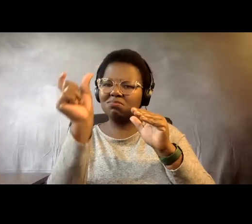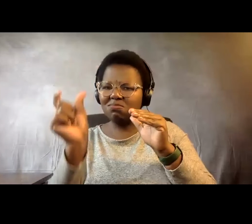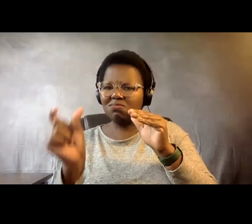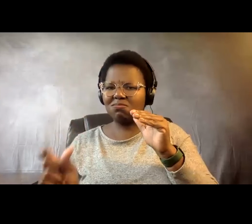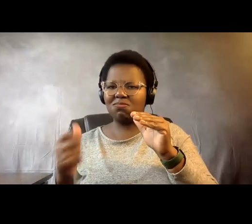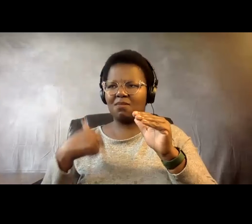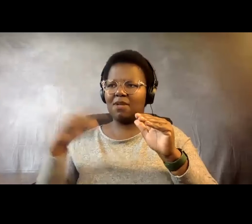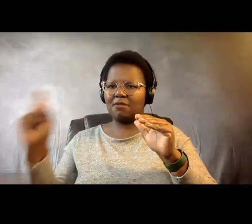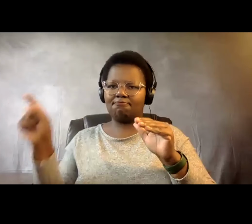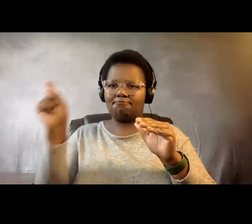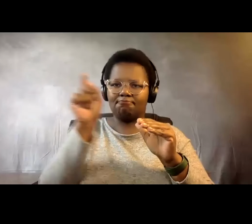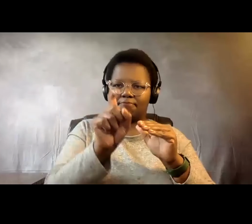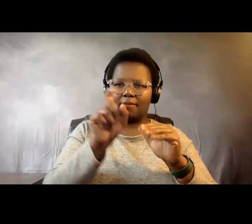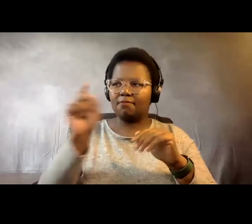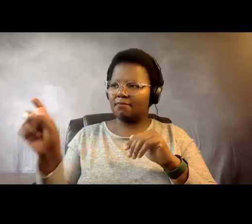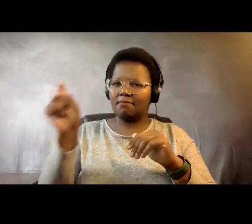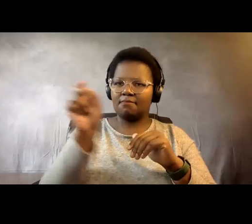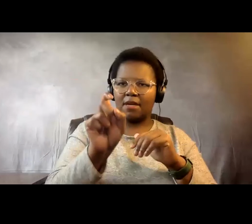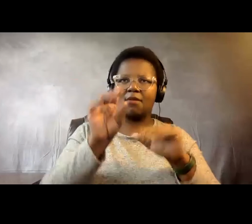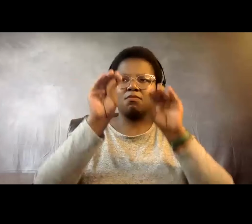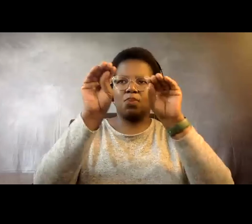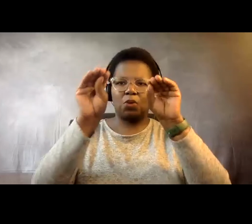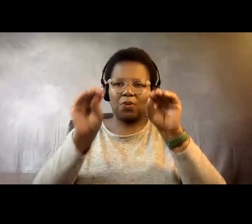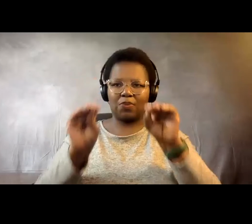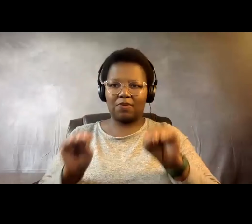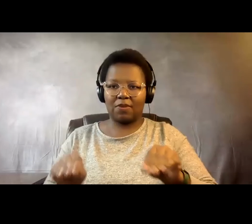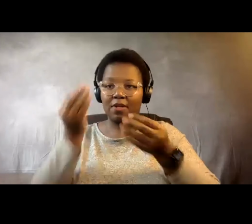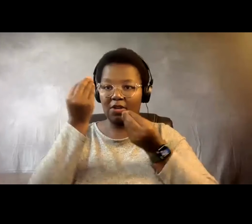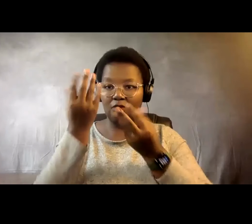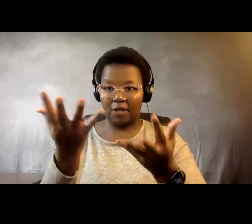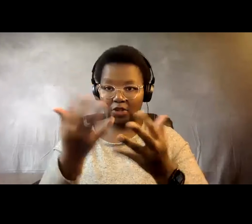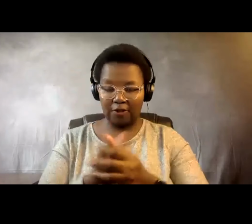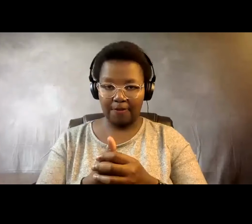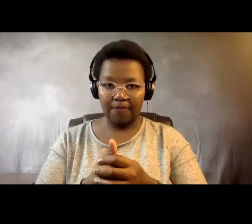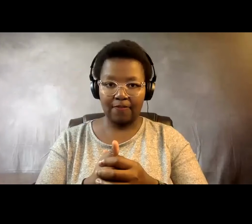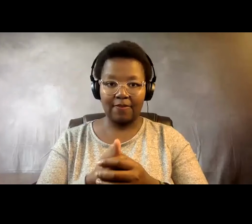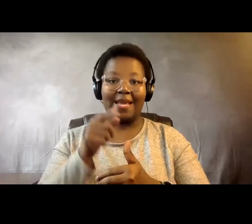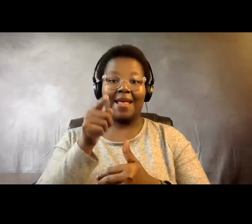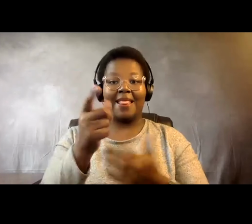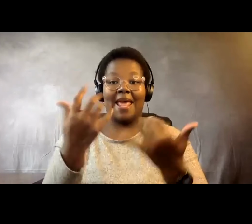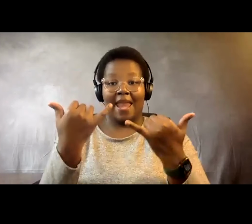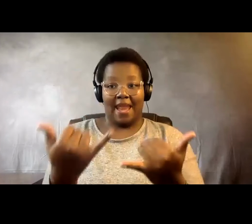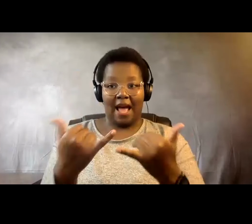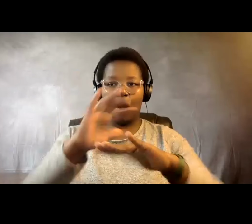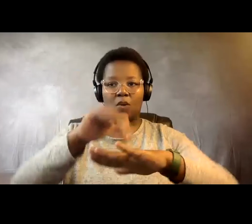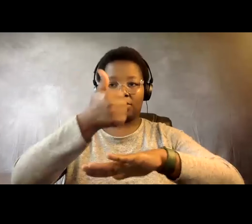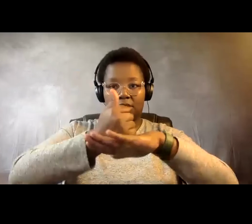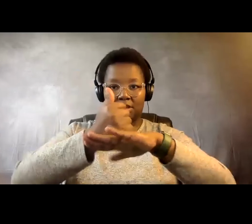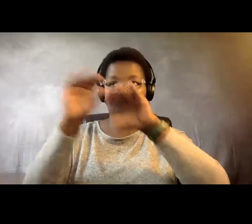on the page to help me document things. This is at component level. Then sometimes I have annotation